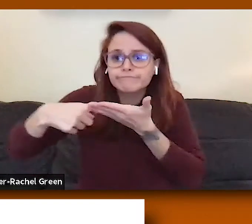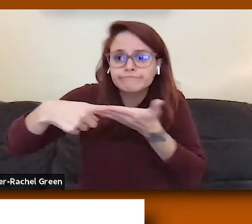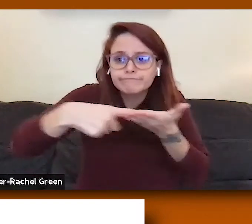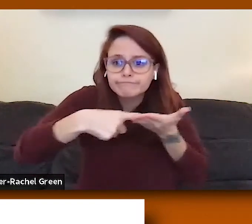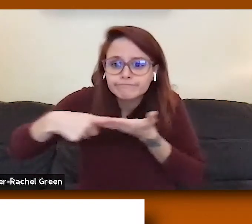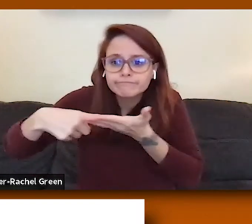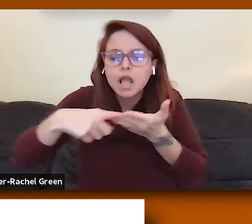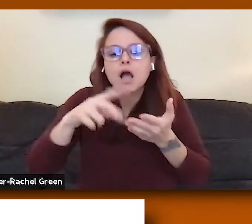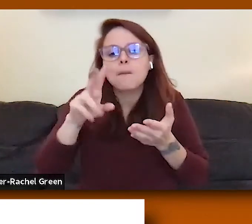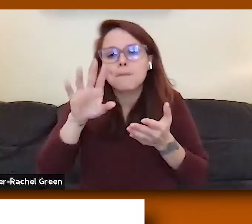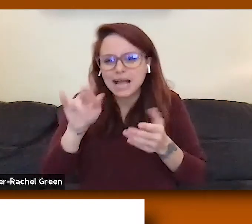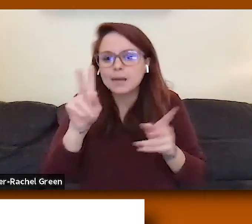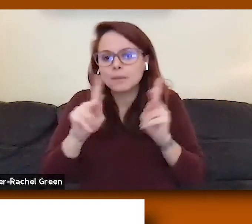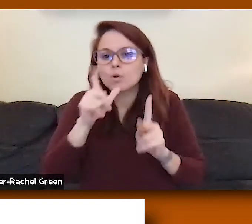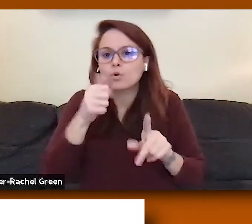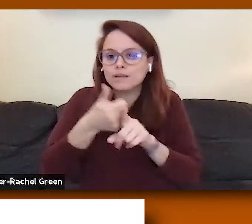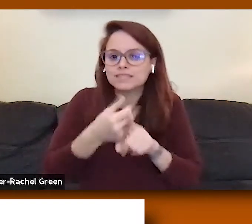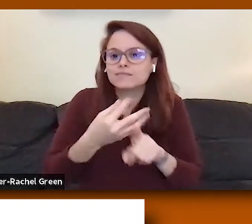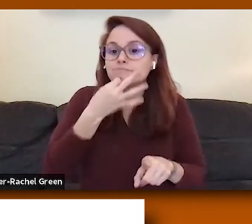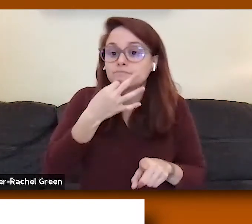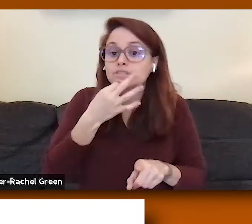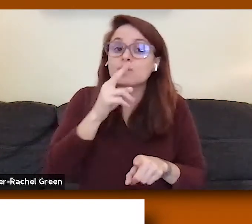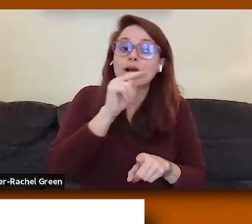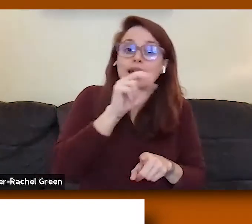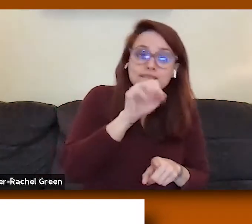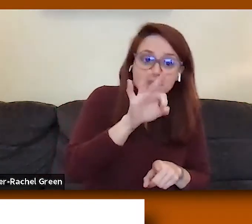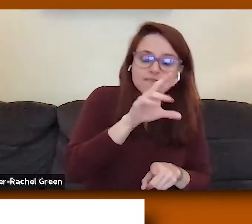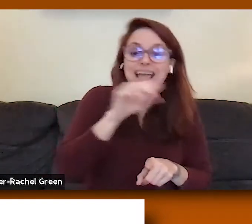This is also NSF but it could be NIH.